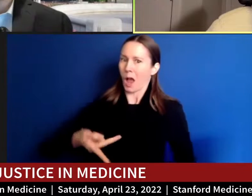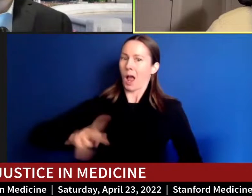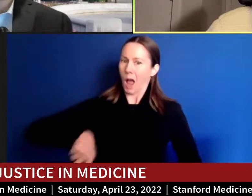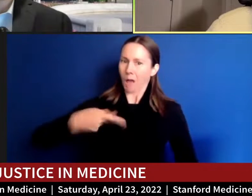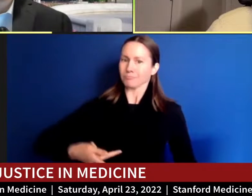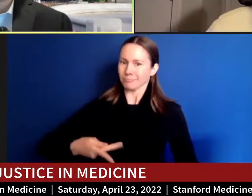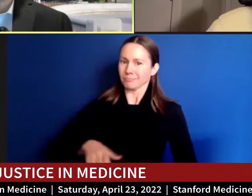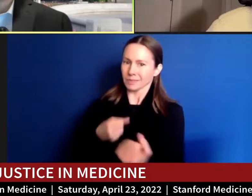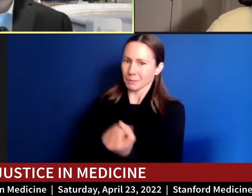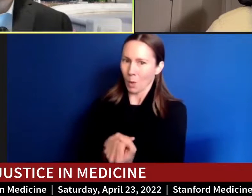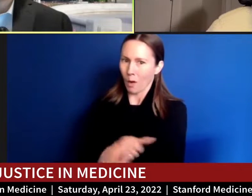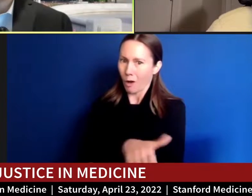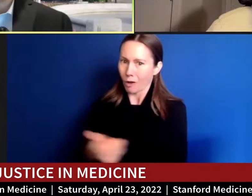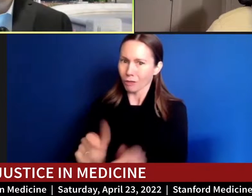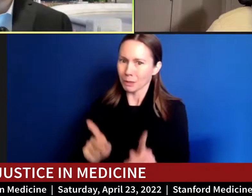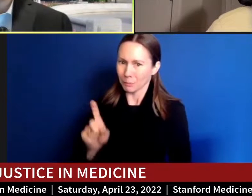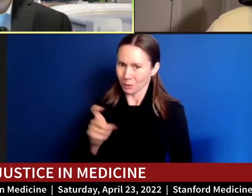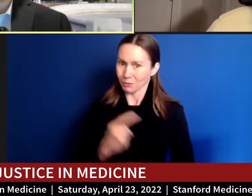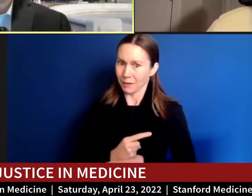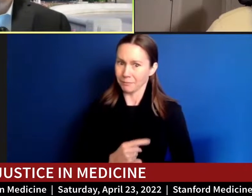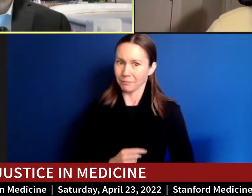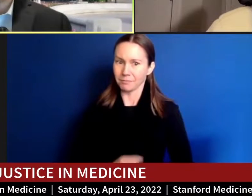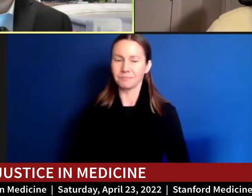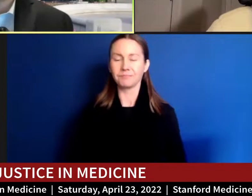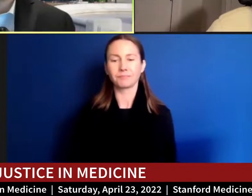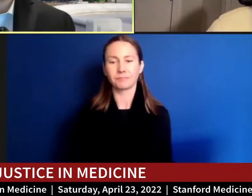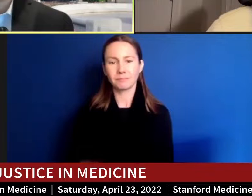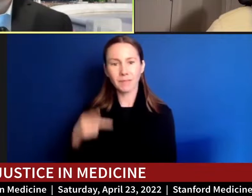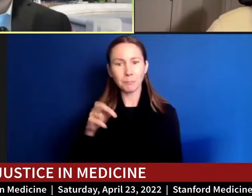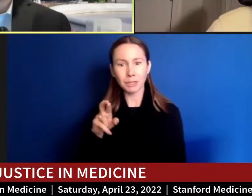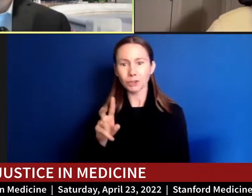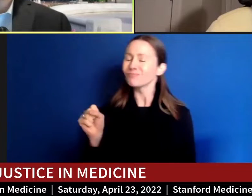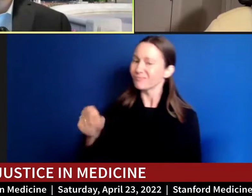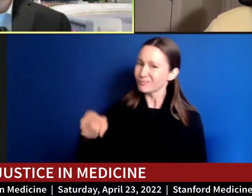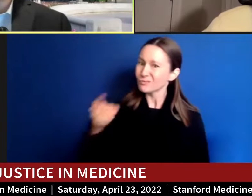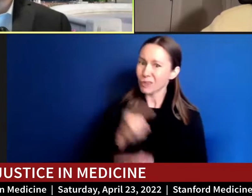Right, and that’s been a challenge. You know, we started in the